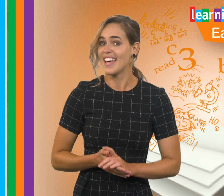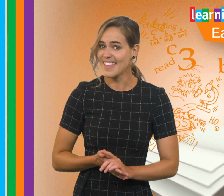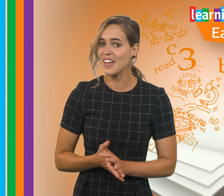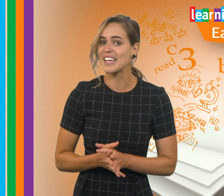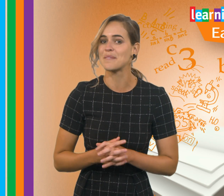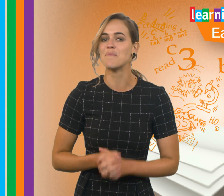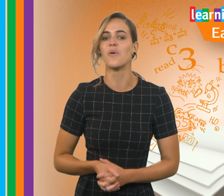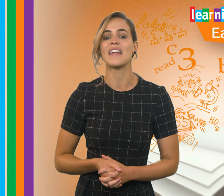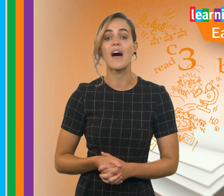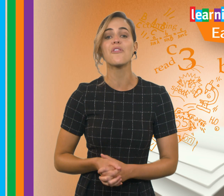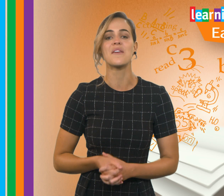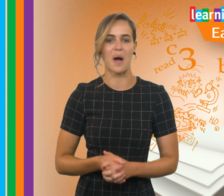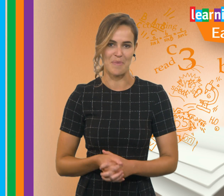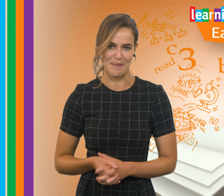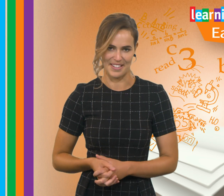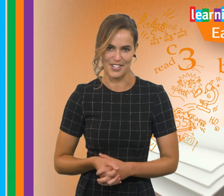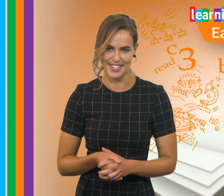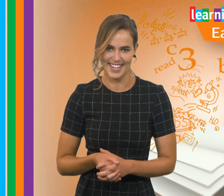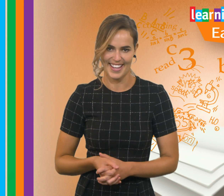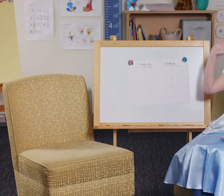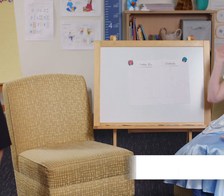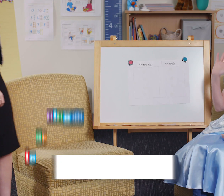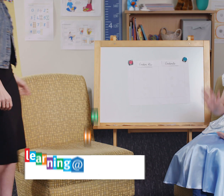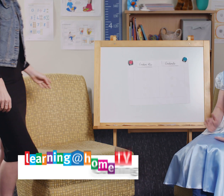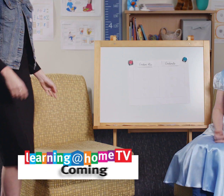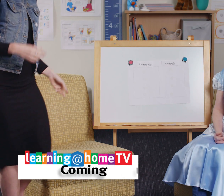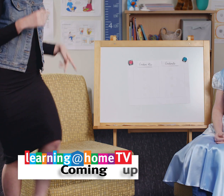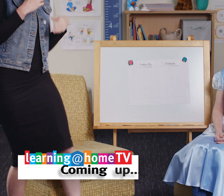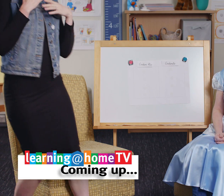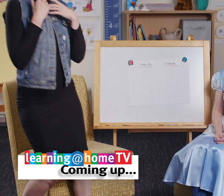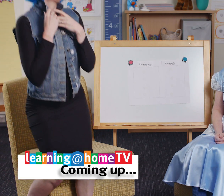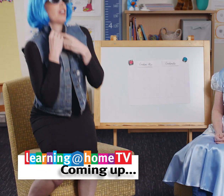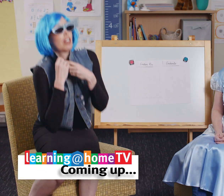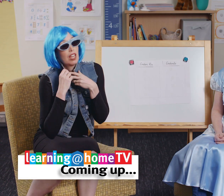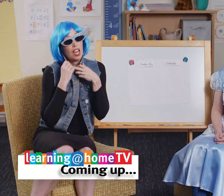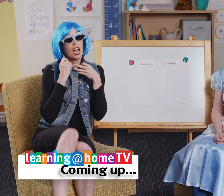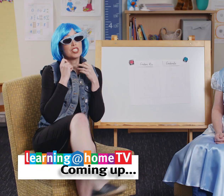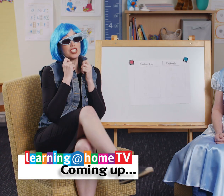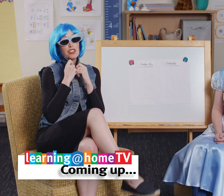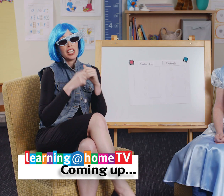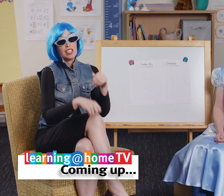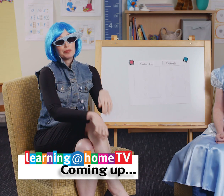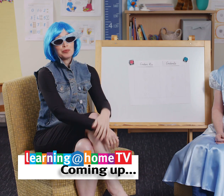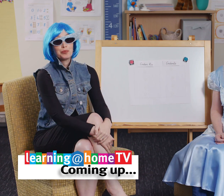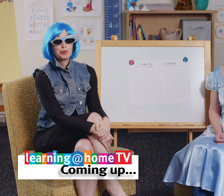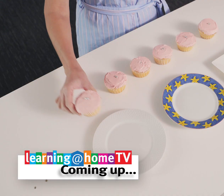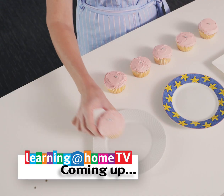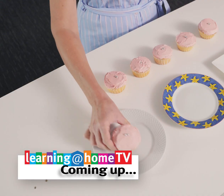and they'll hear some important health and wellbeing messages. Coming up, a chance to explore different characters in English.